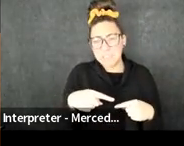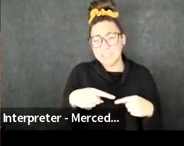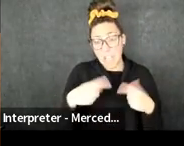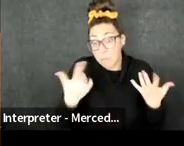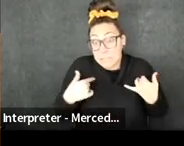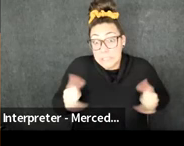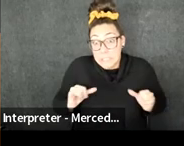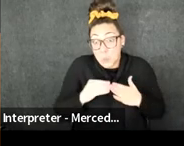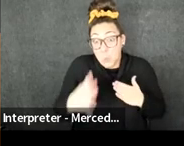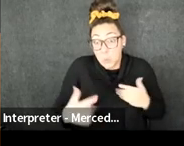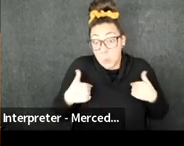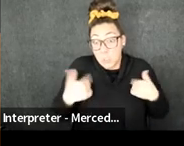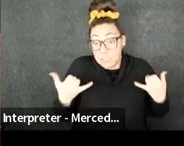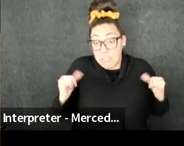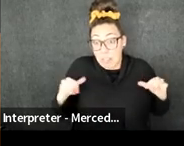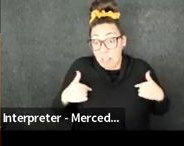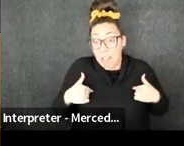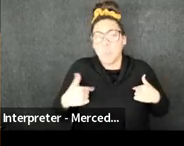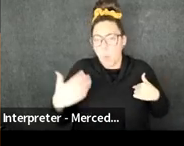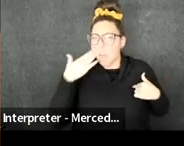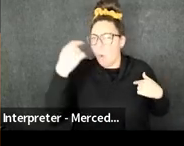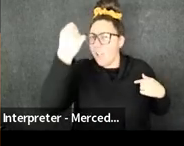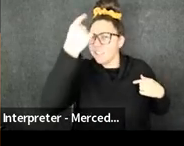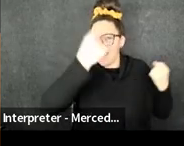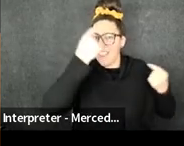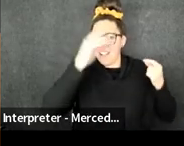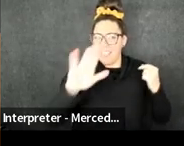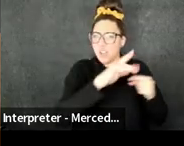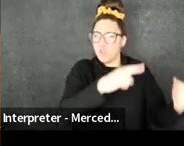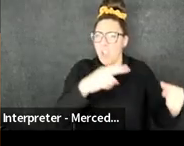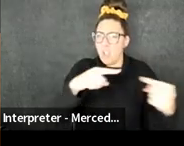having to deal with the struggles, especially struggles from the pandemic.